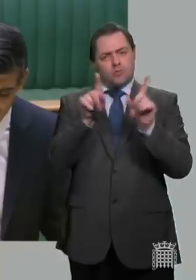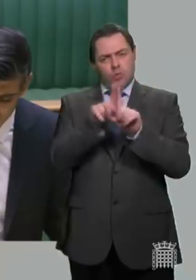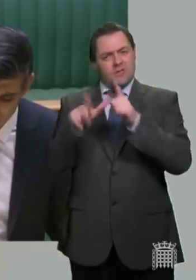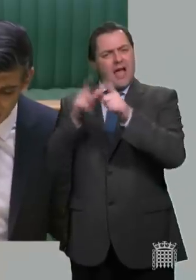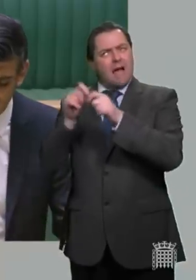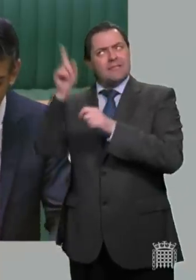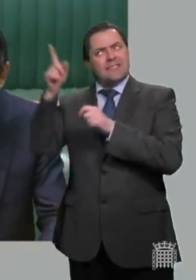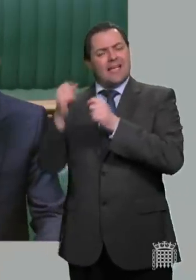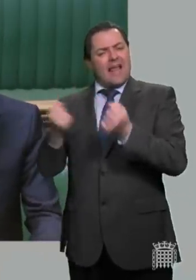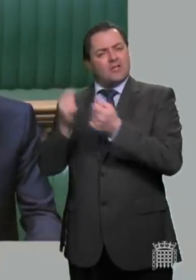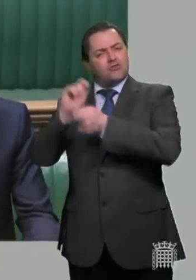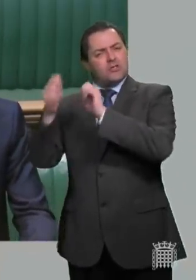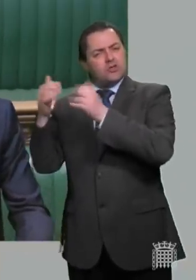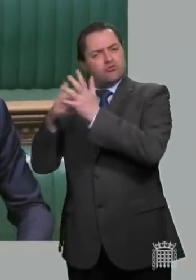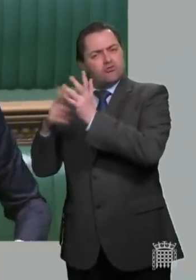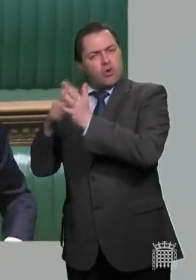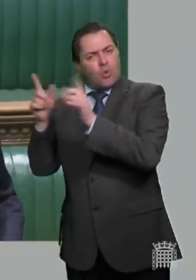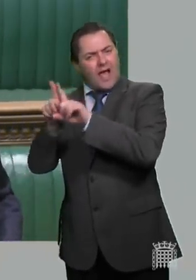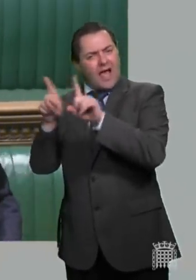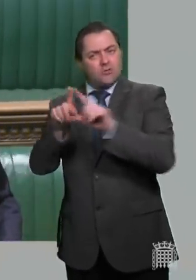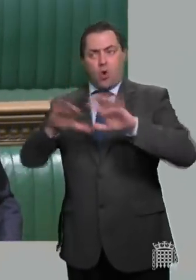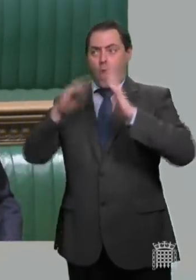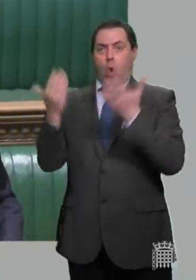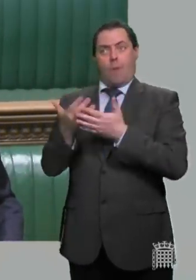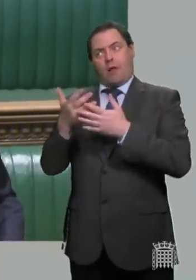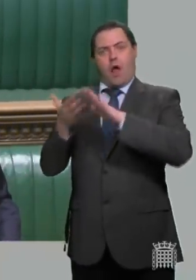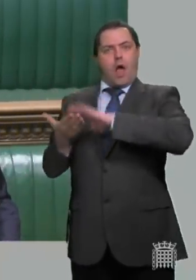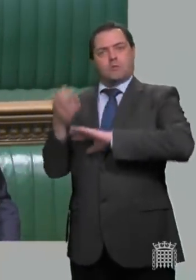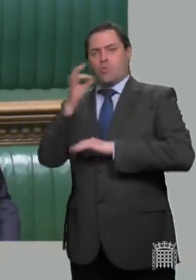as well as the global underwater hub and the North sea transition deal,